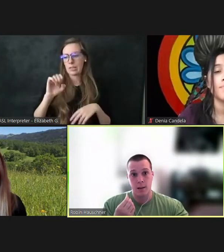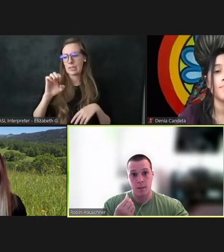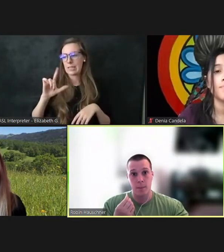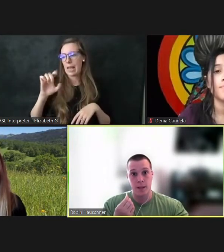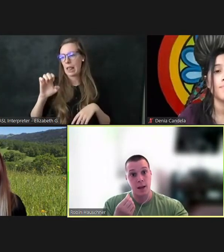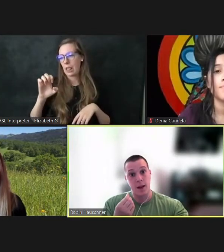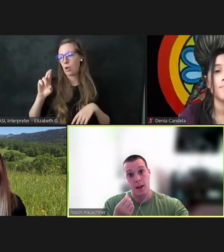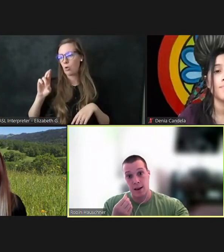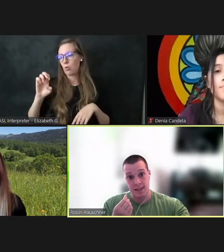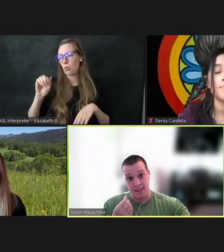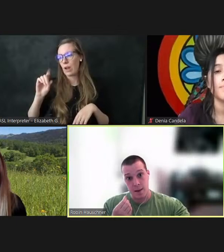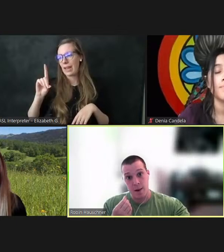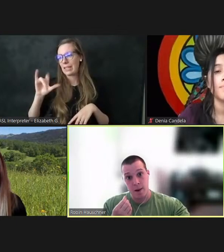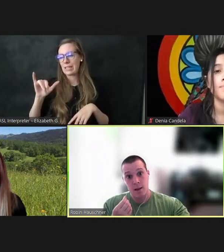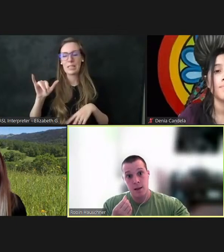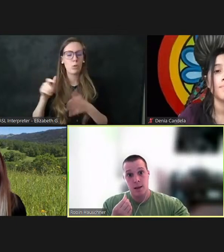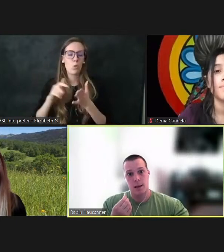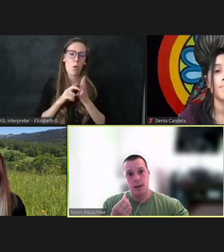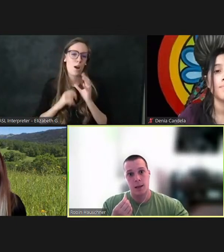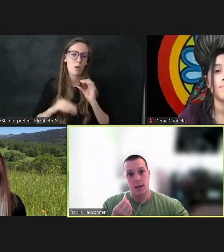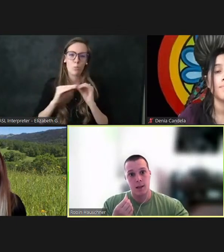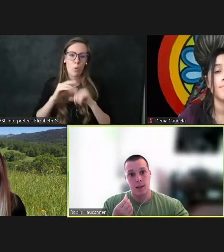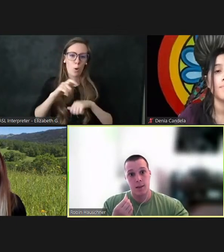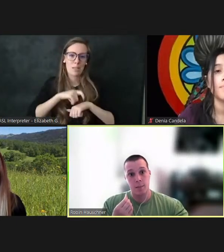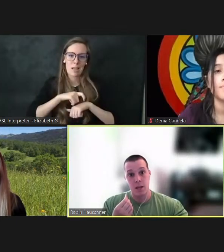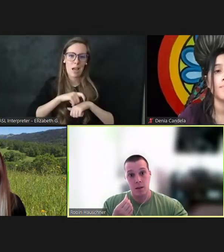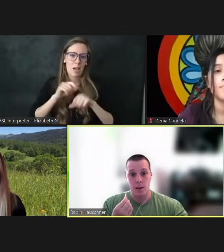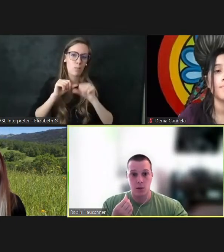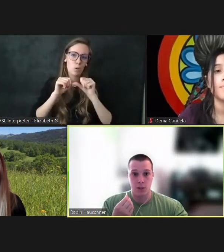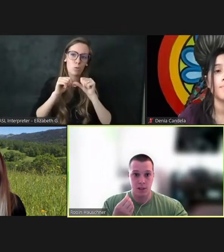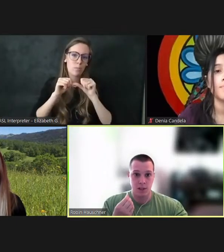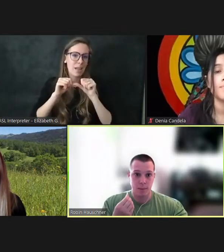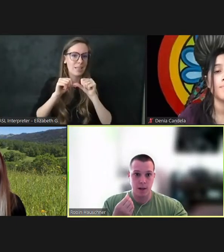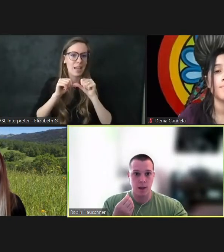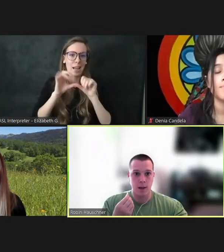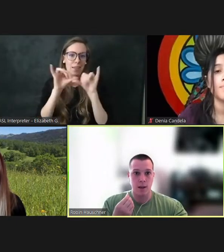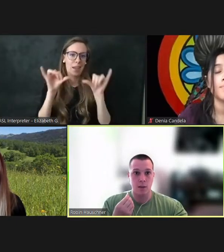They need more time to maintain the system.